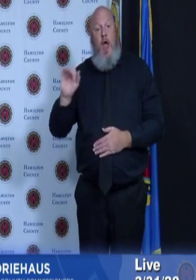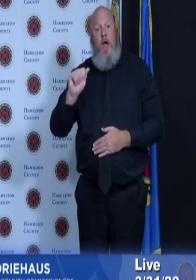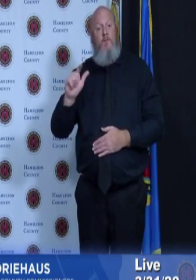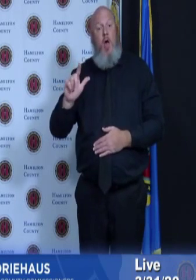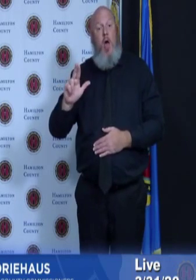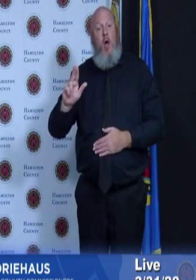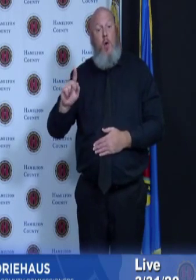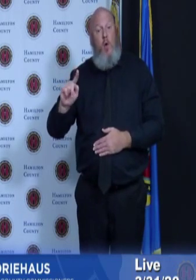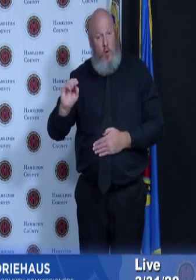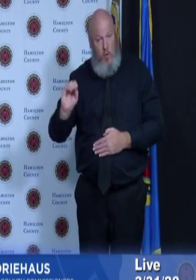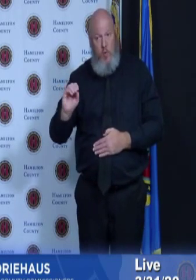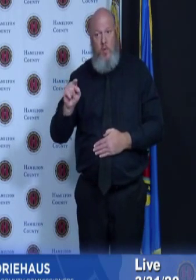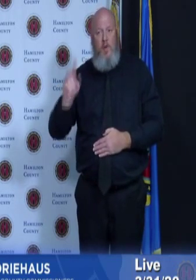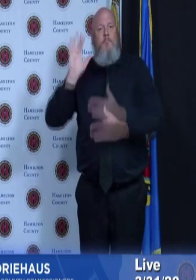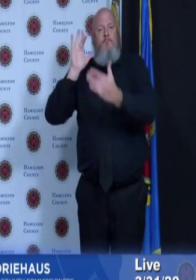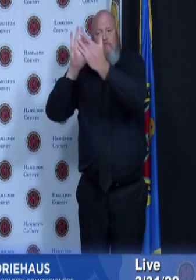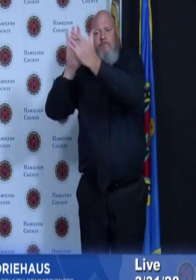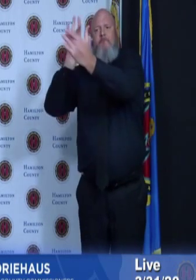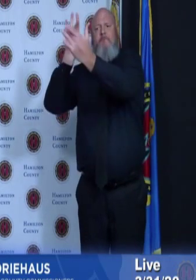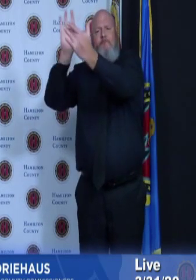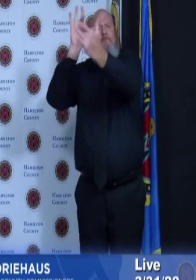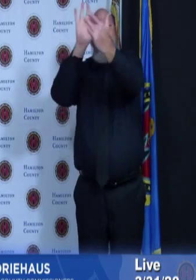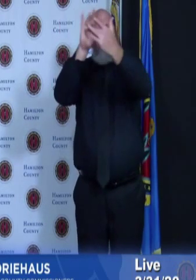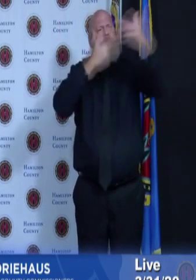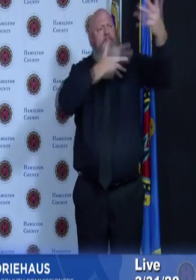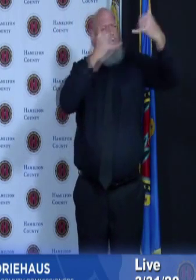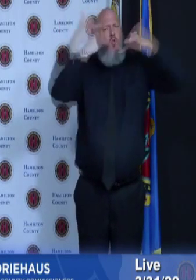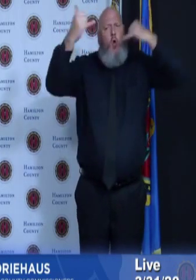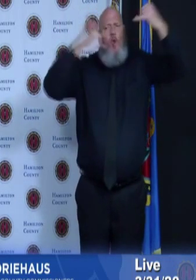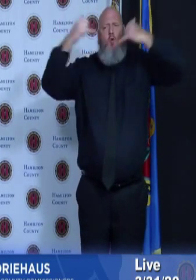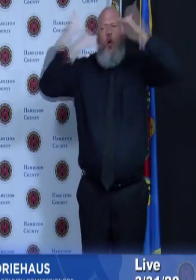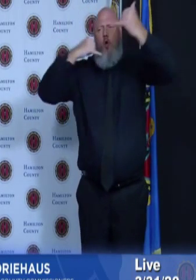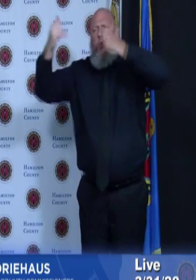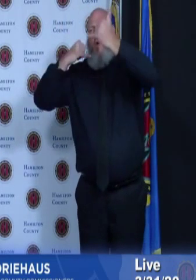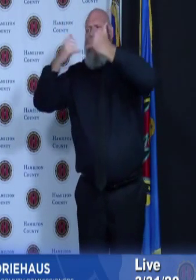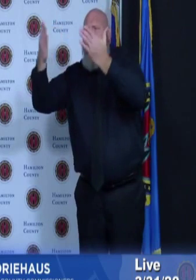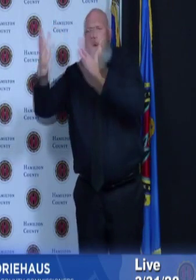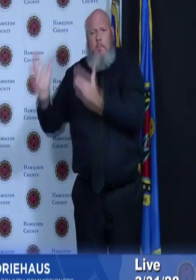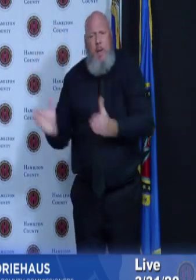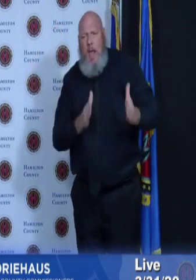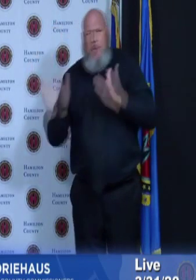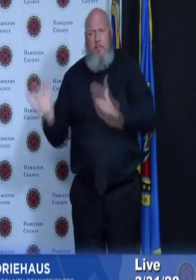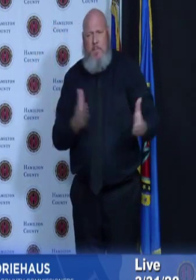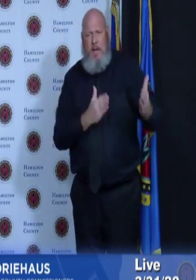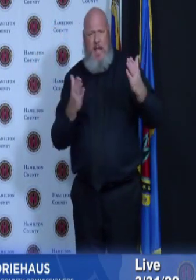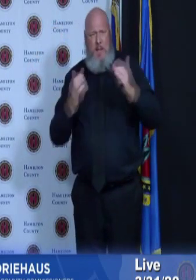of them so that we can move forward on a common strategy more to come really more